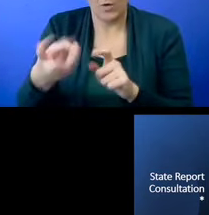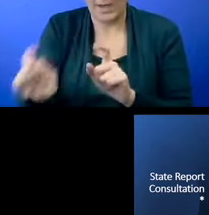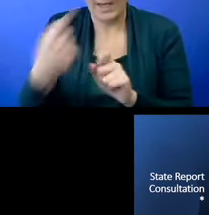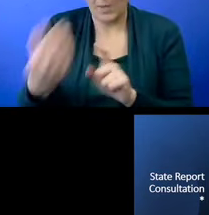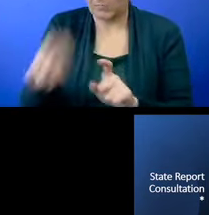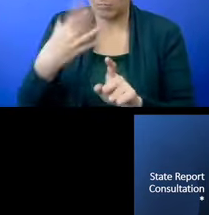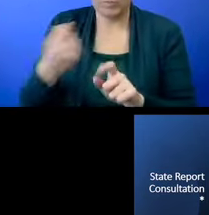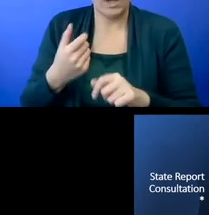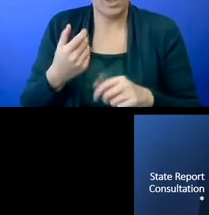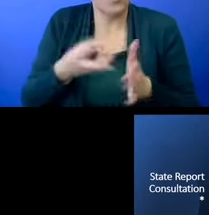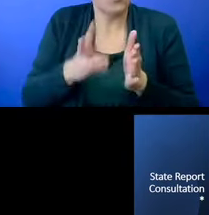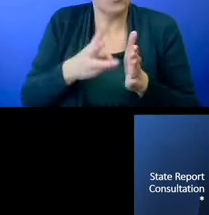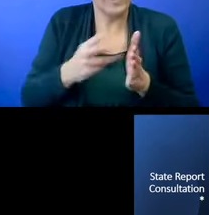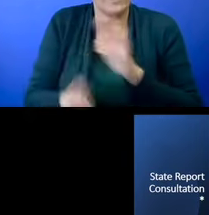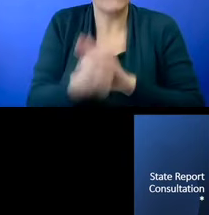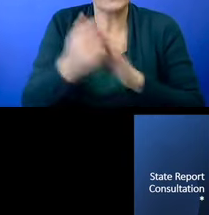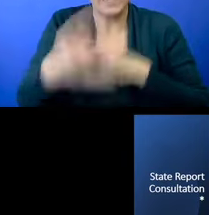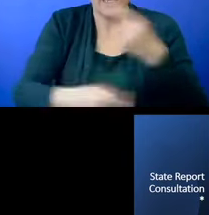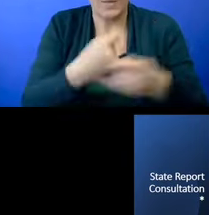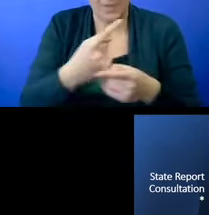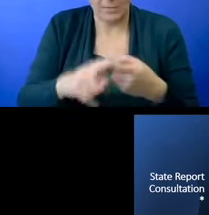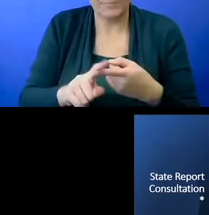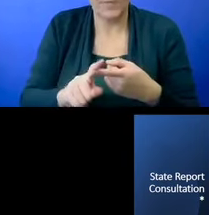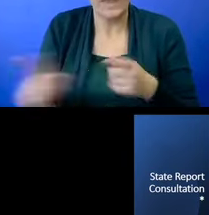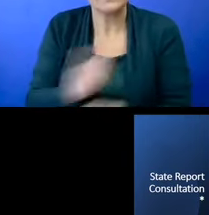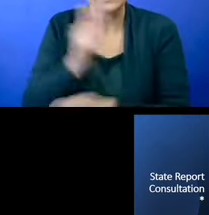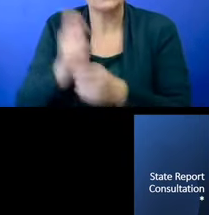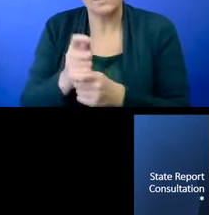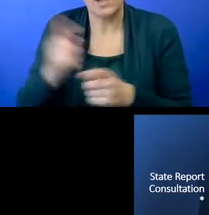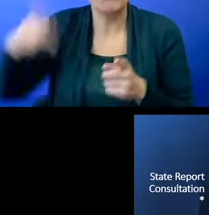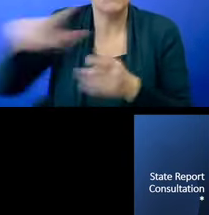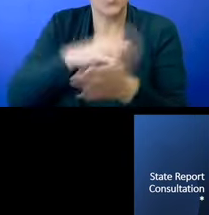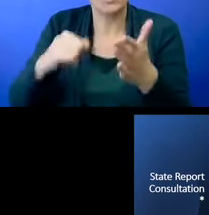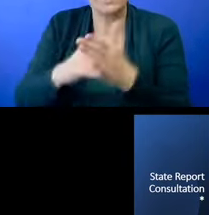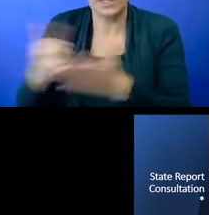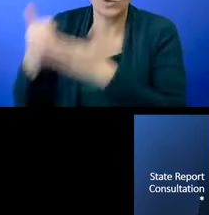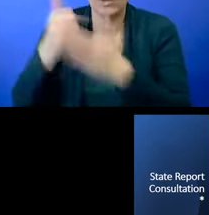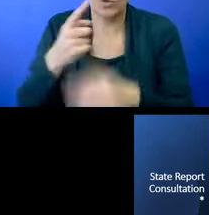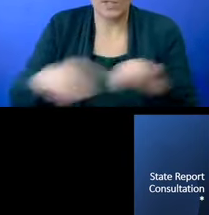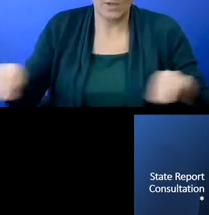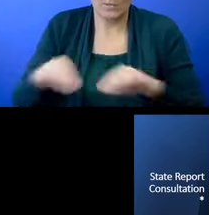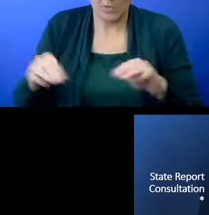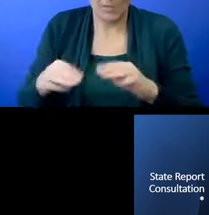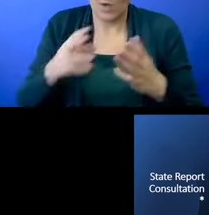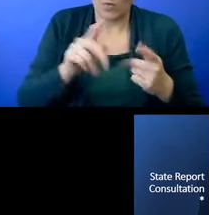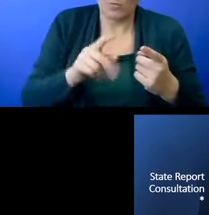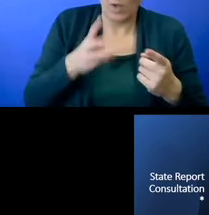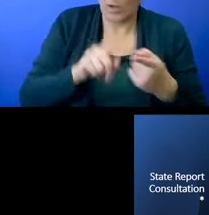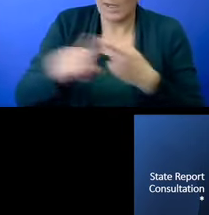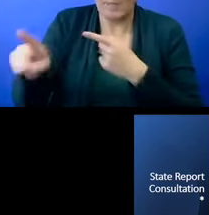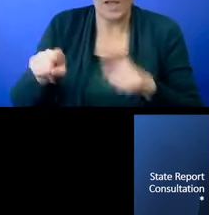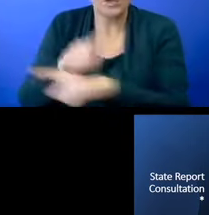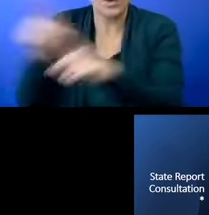Most organizations that support disabled people will be notified too, and will share those with their members or clients.